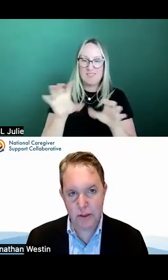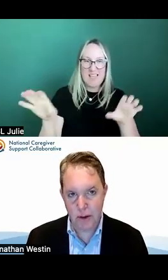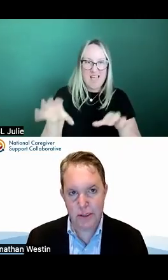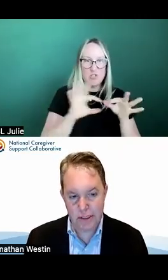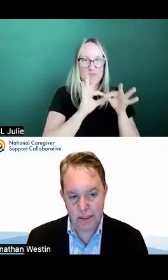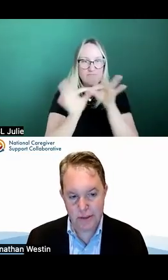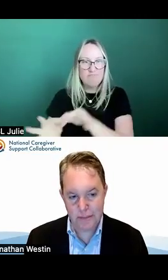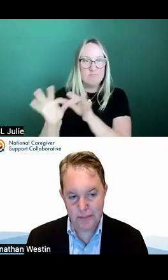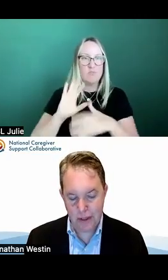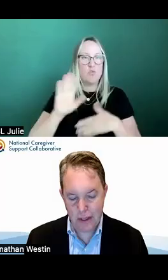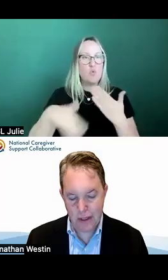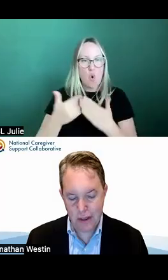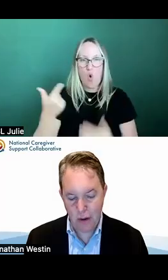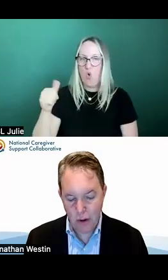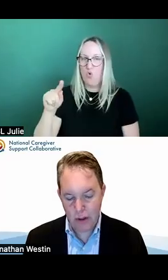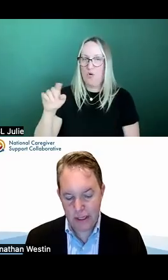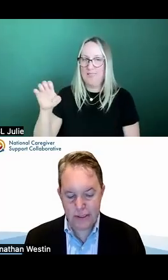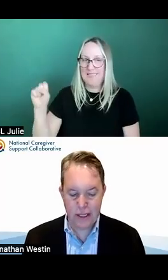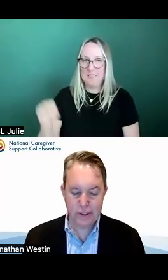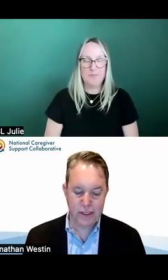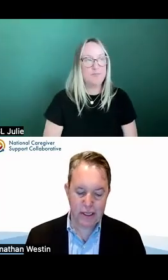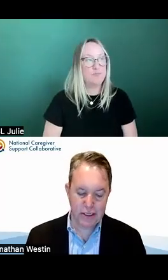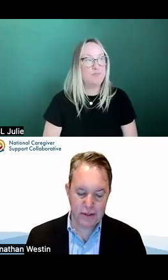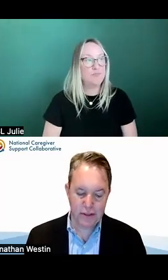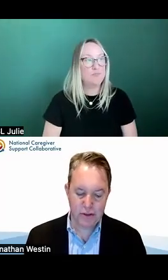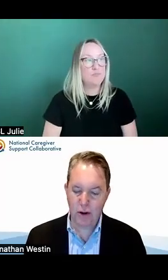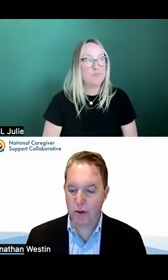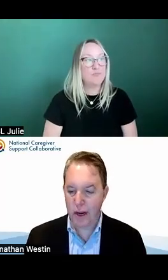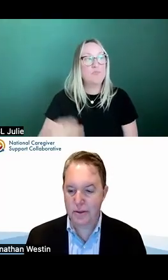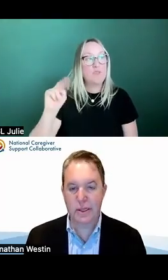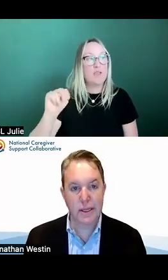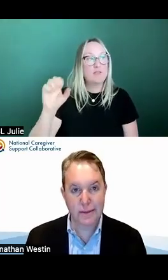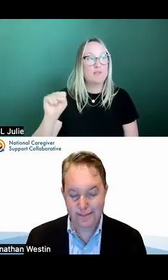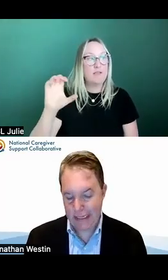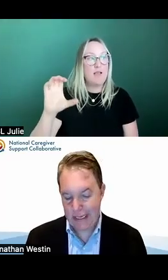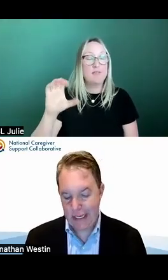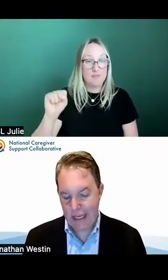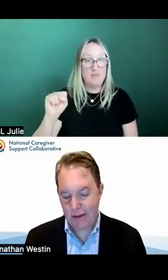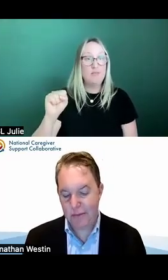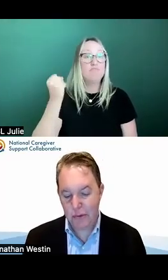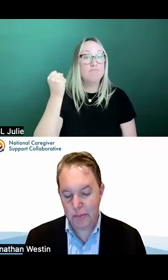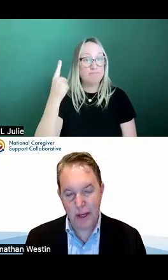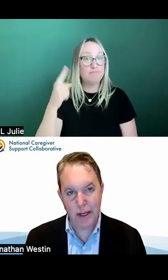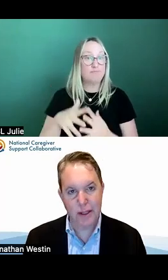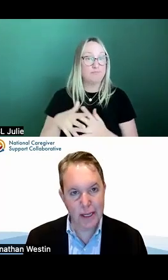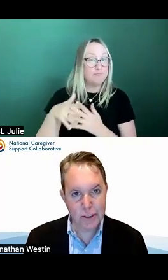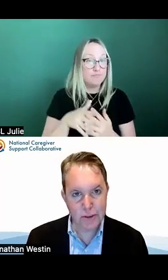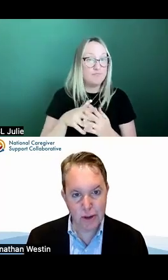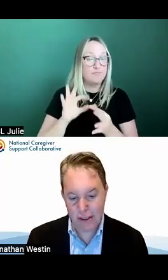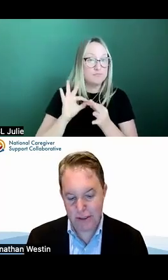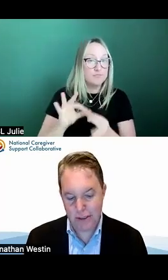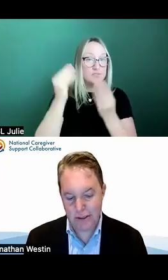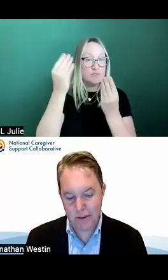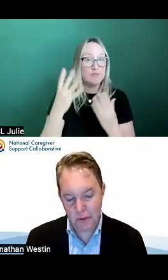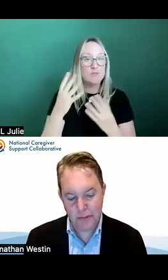the grantees. All NCSC activities are grounded in and informed by the National Strategy to Support